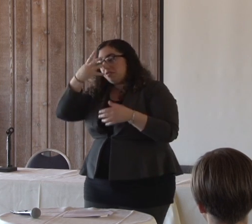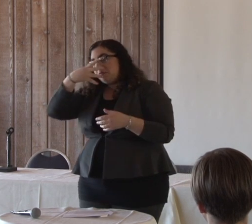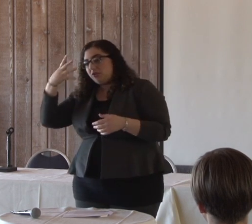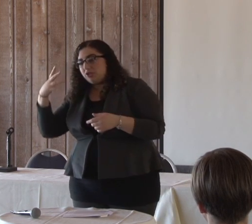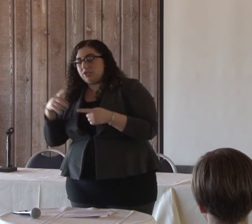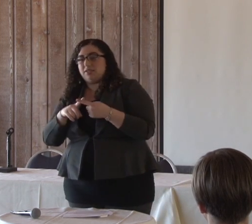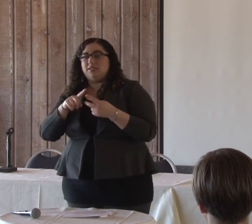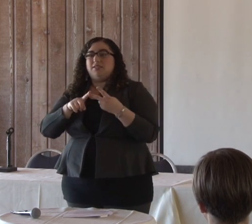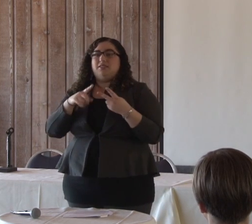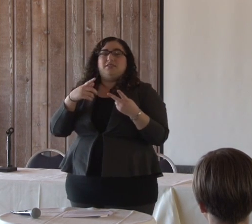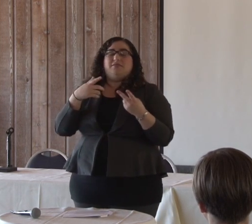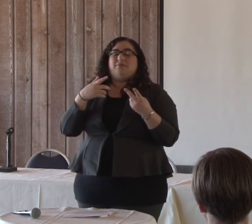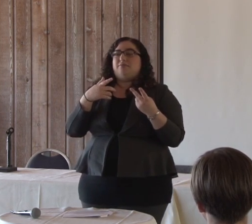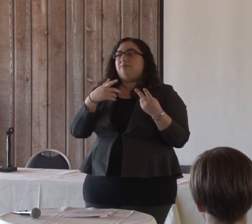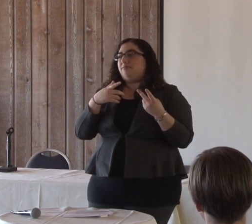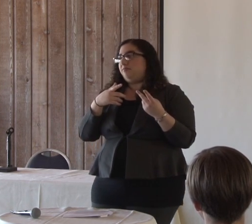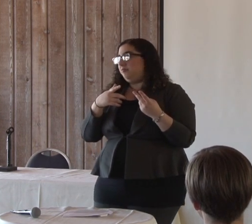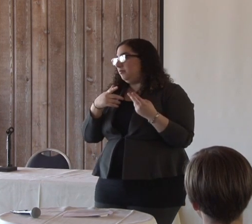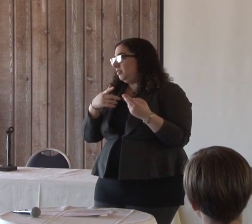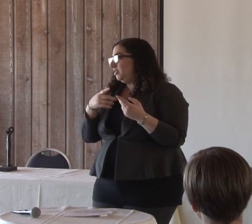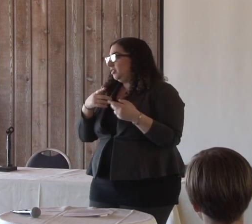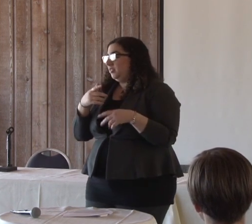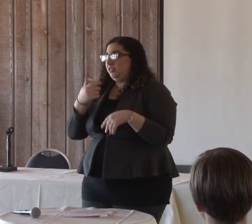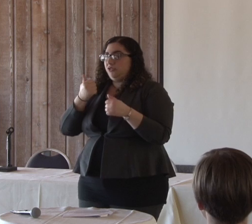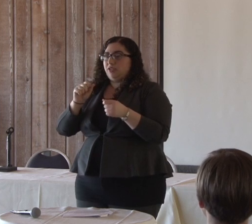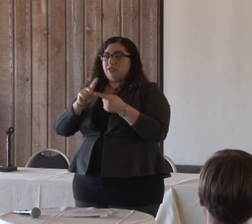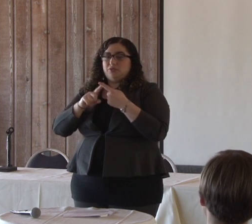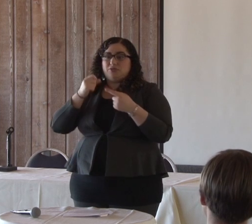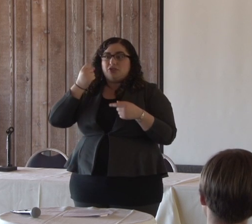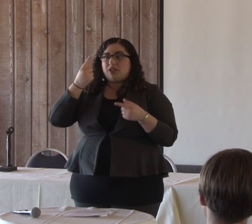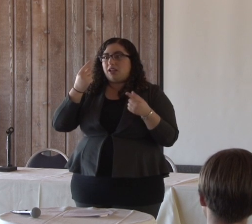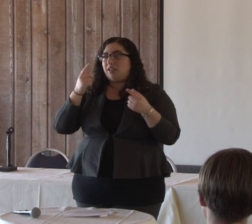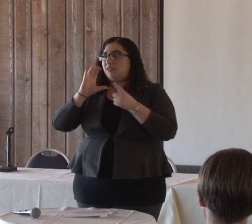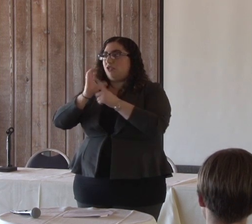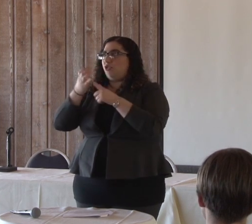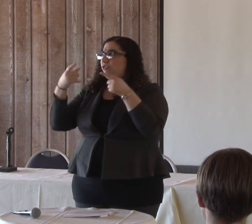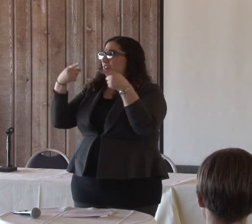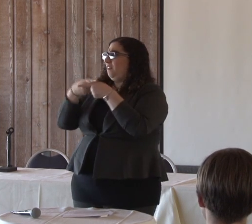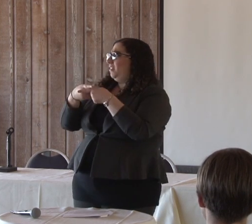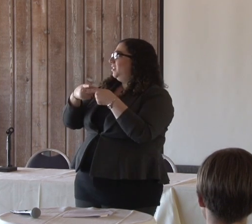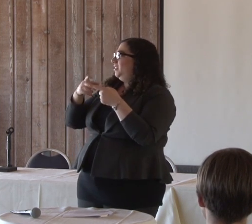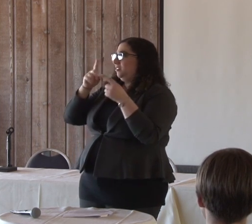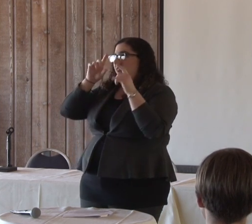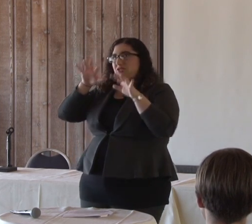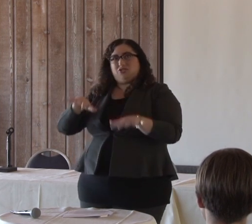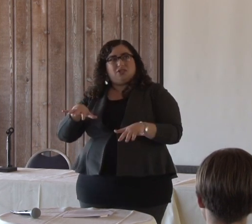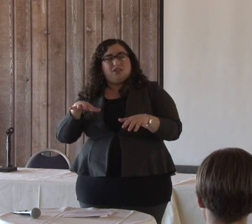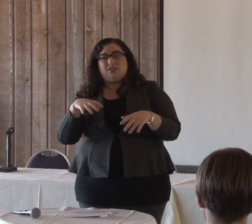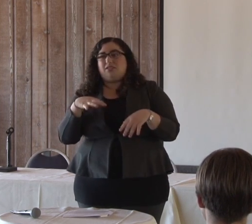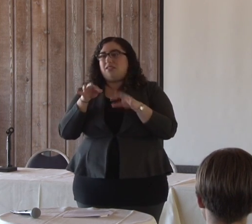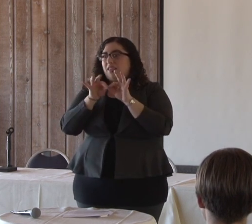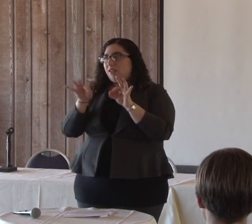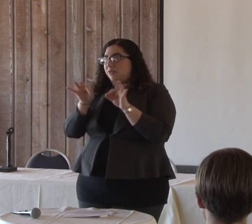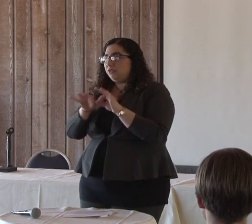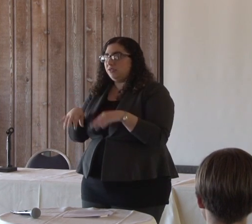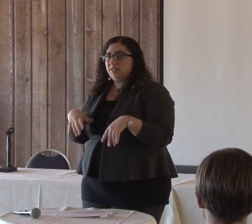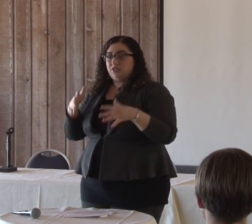And there were 500 Deaf among them. Going through the immigration process. Trying to understand